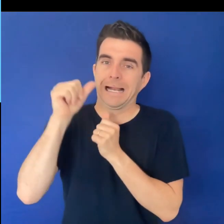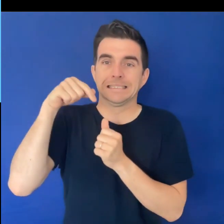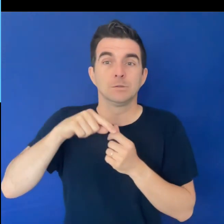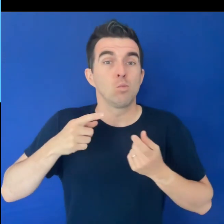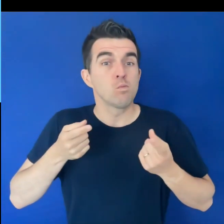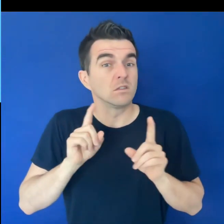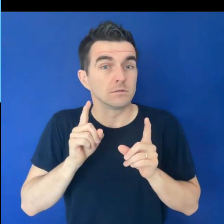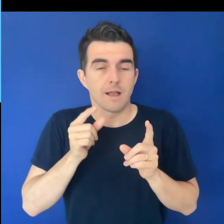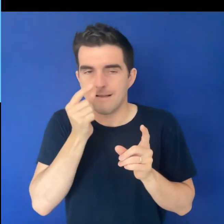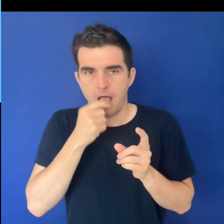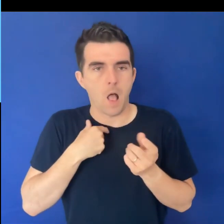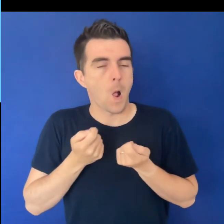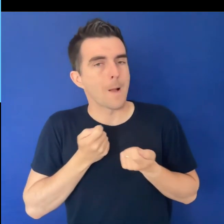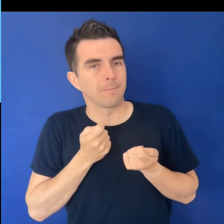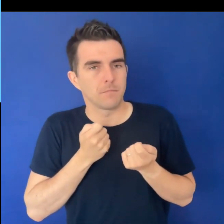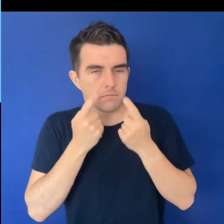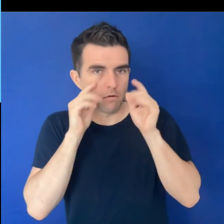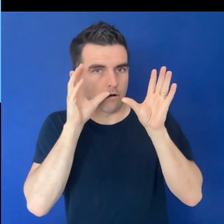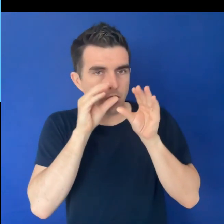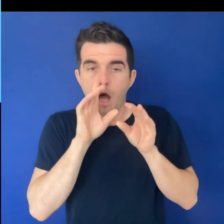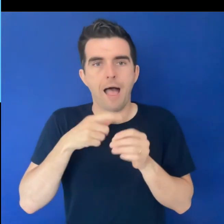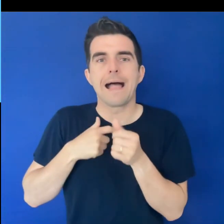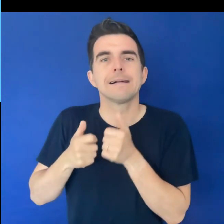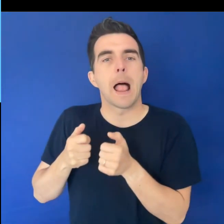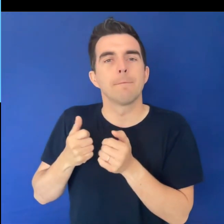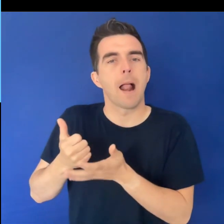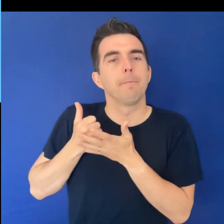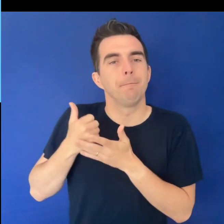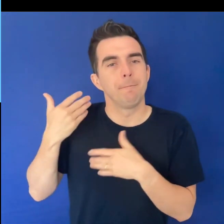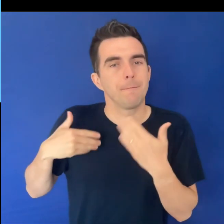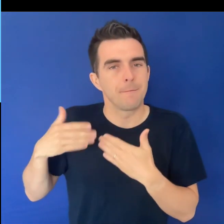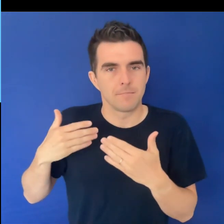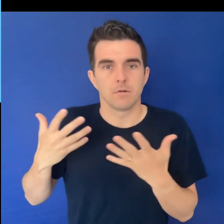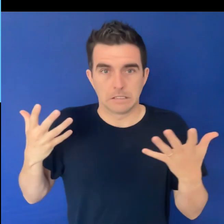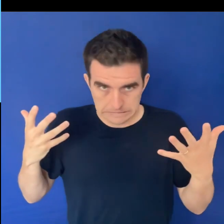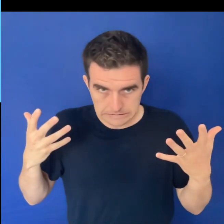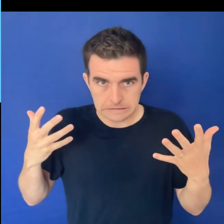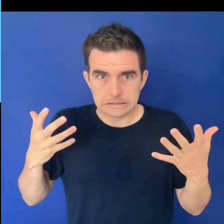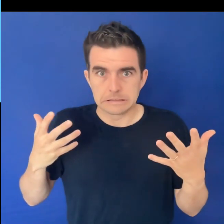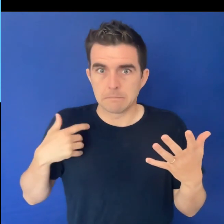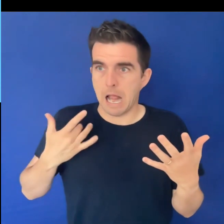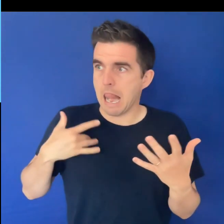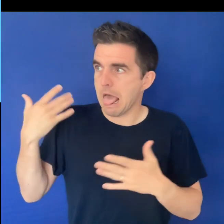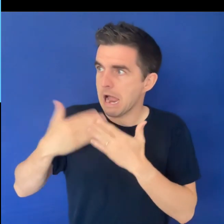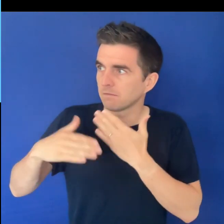cope with losing my vision, and just not being able to control what was going on in my life.